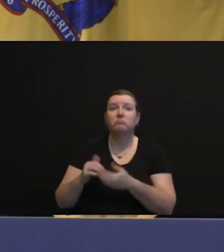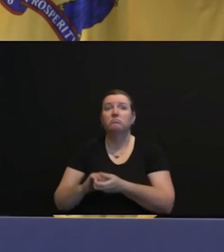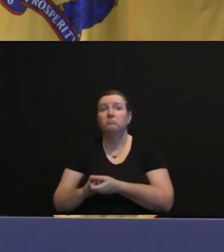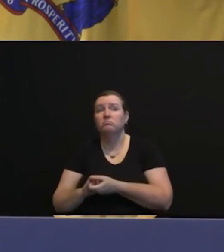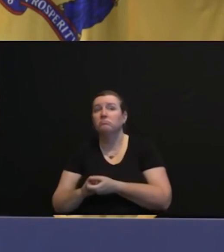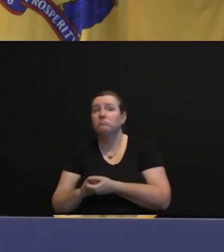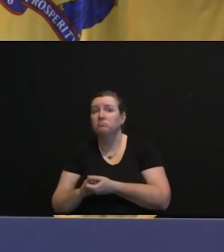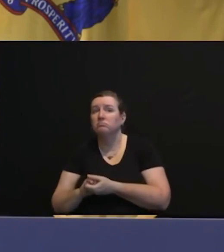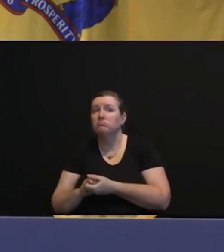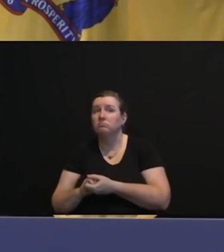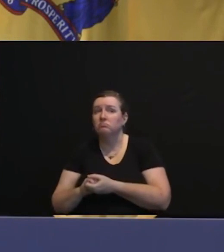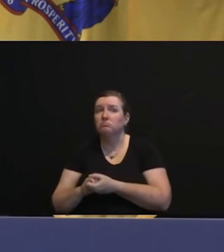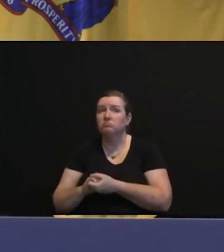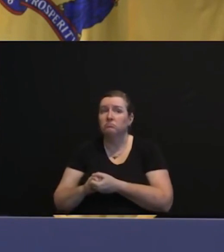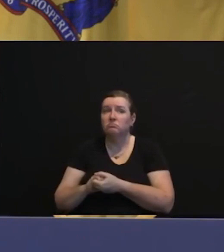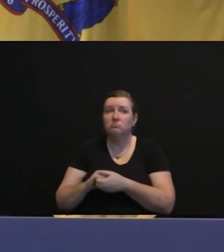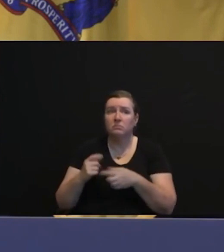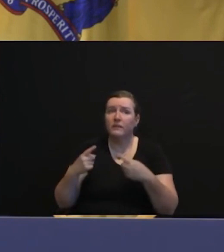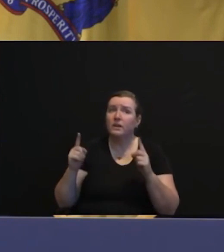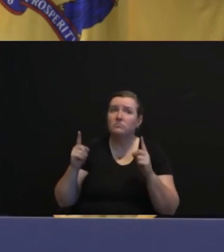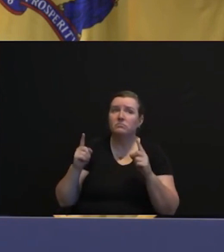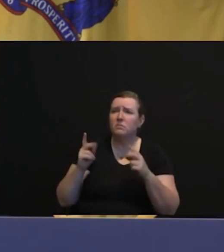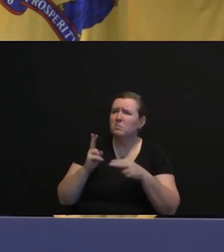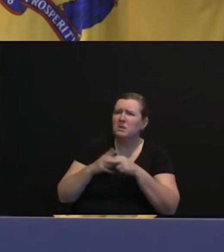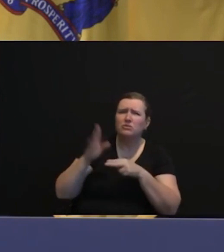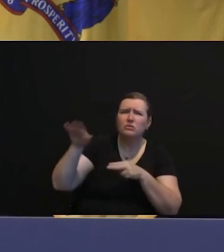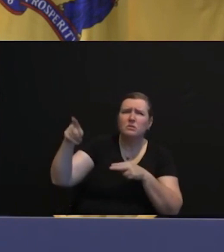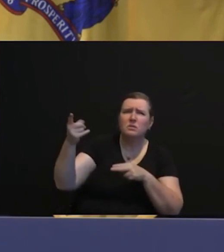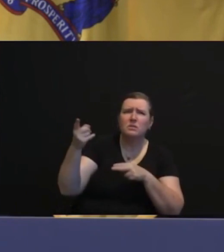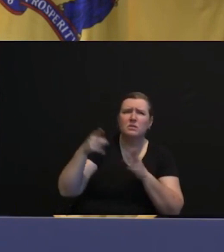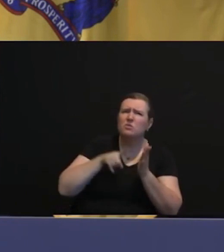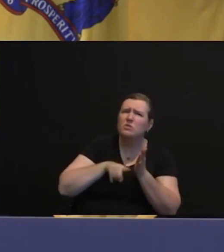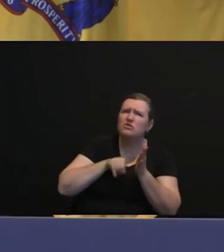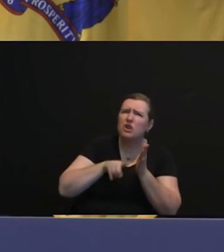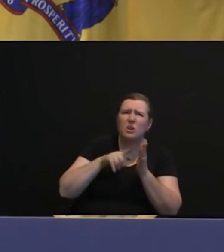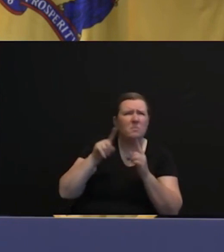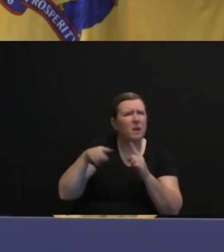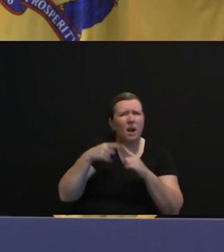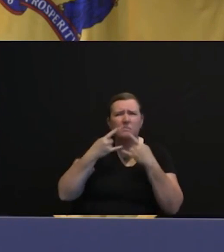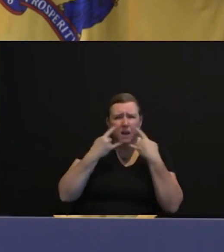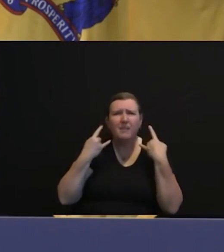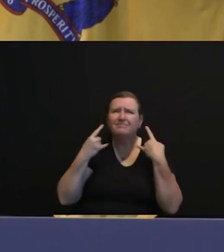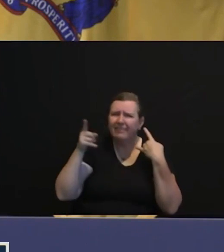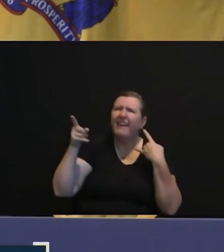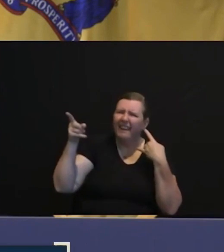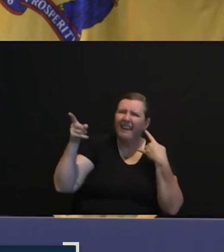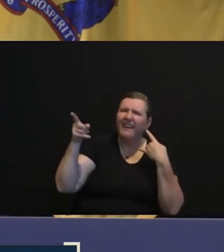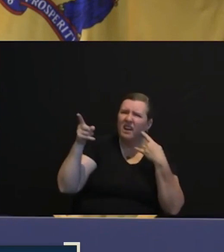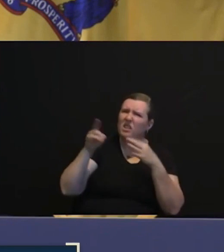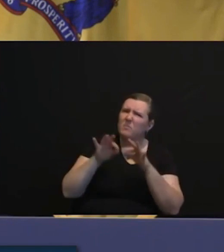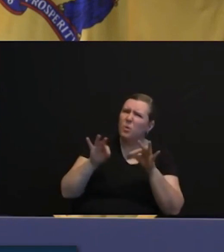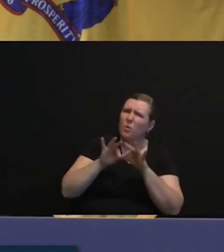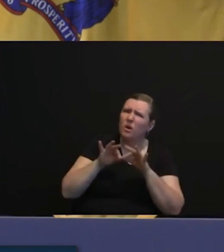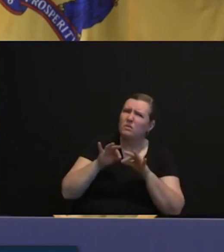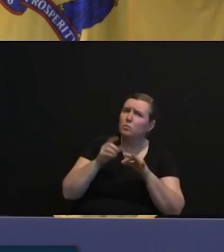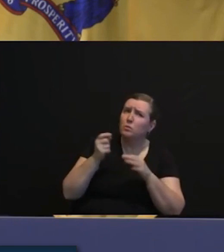WORDS FOR A REPORTER WHO ASKED HIM TO RESPOND TO PEOPLE WHO ARE TIRED OF THE PANDEMIC. YOU MENTIONED GOVERNOR